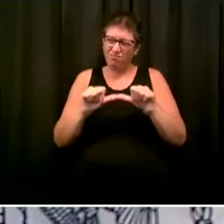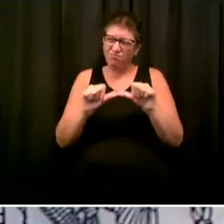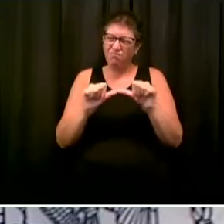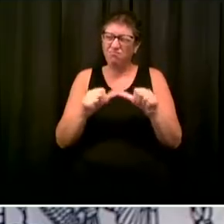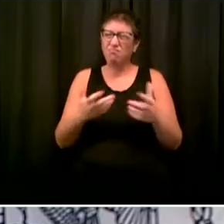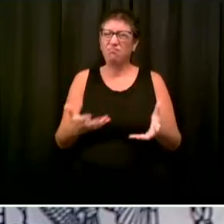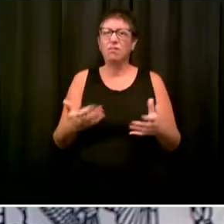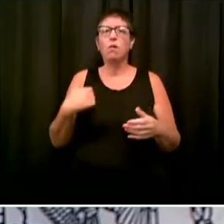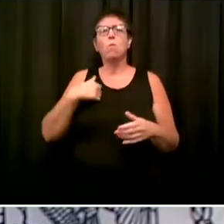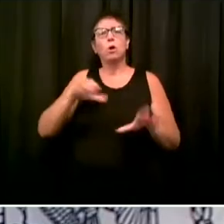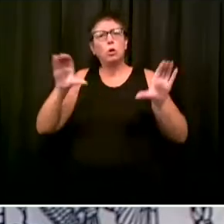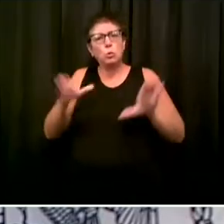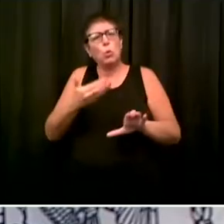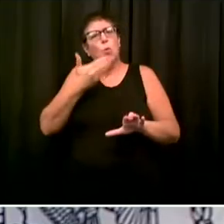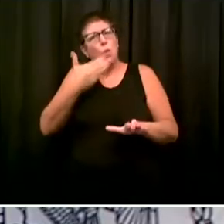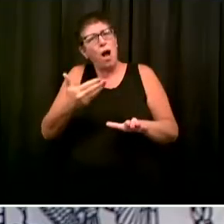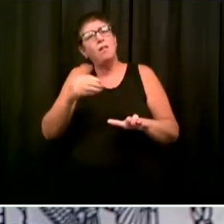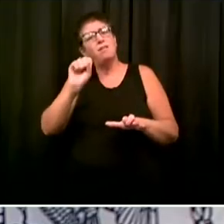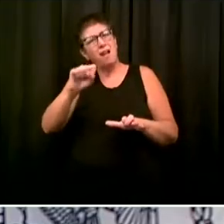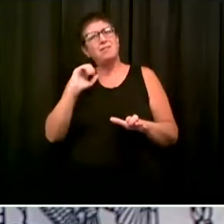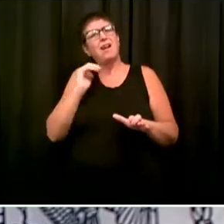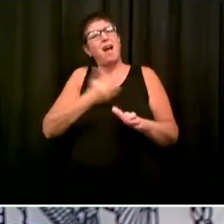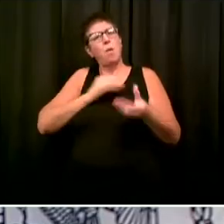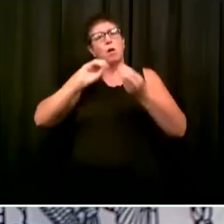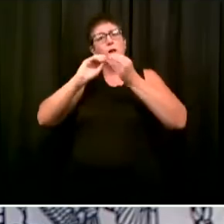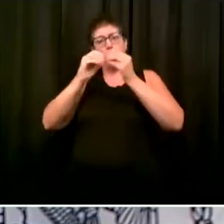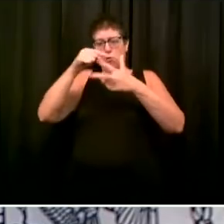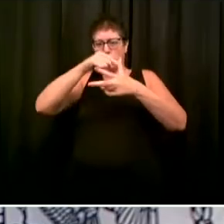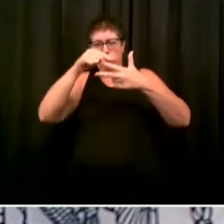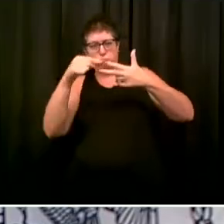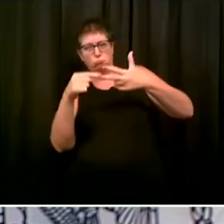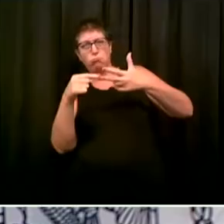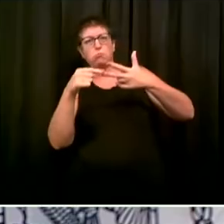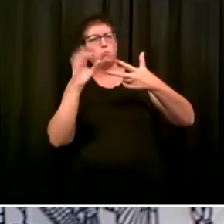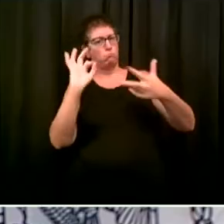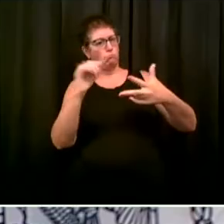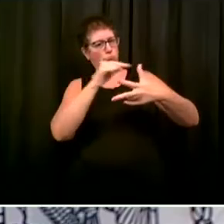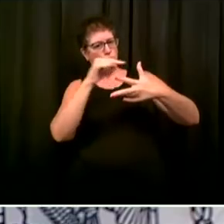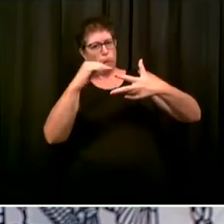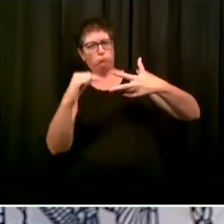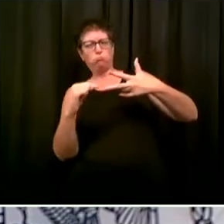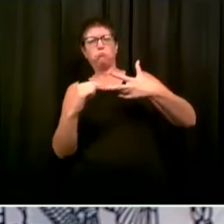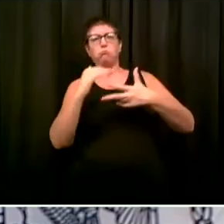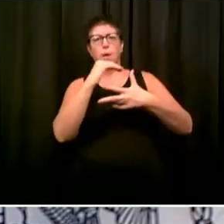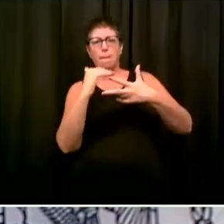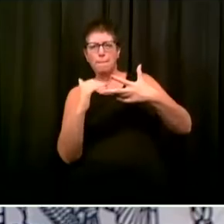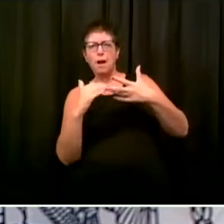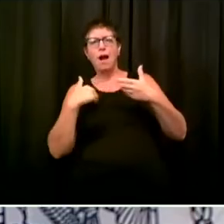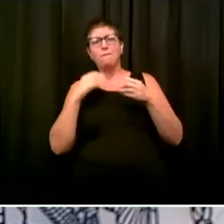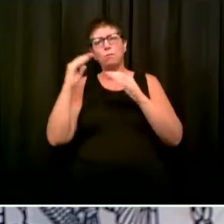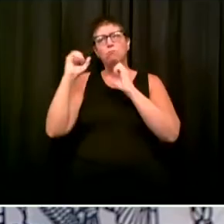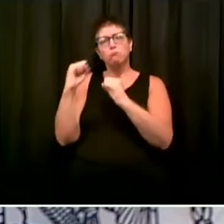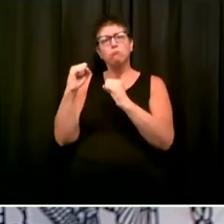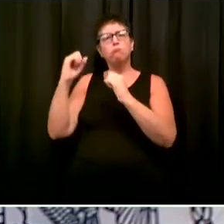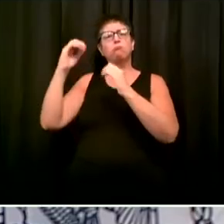THIS CRISIS ISN'T OVER. WE ARE DOING REALLY WELL, AS YOU HEARD, WE ARE